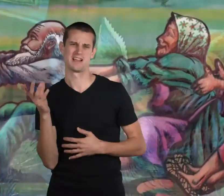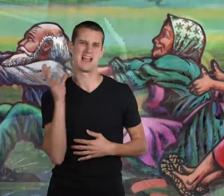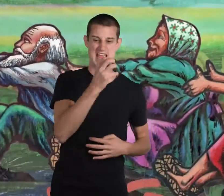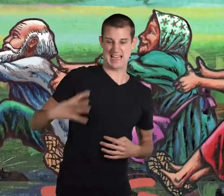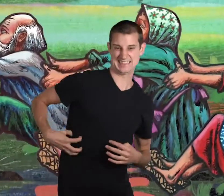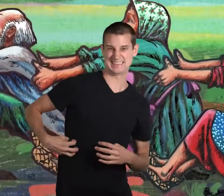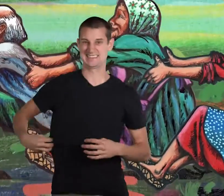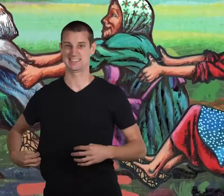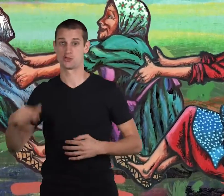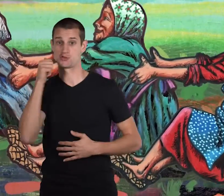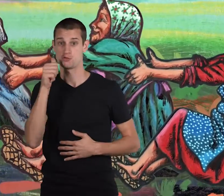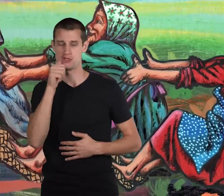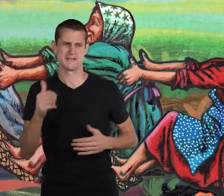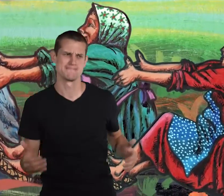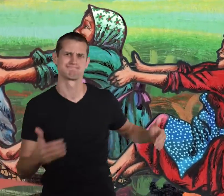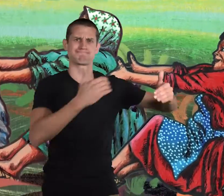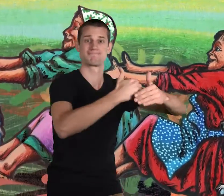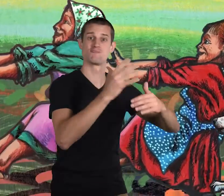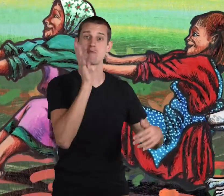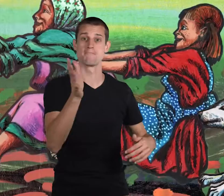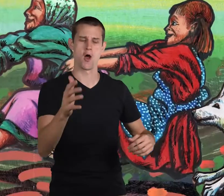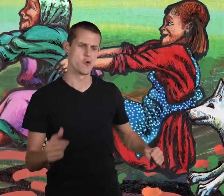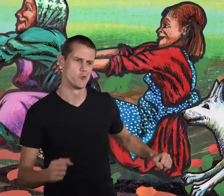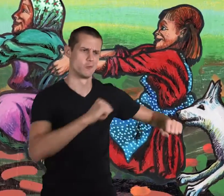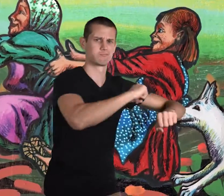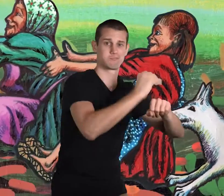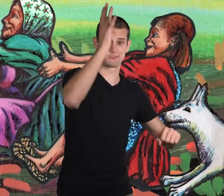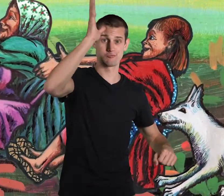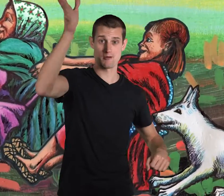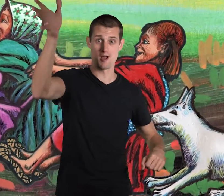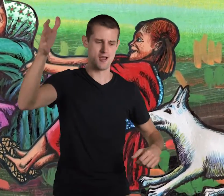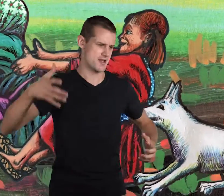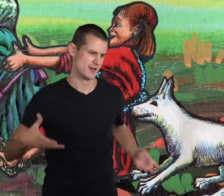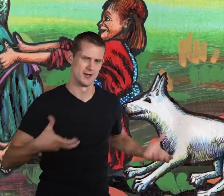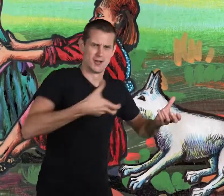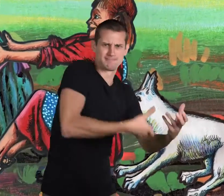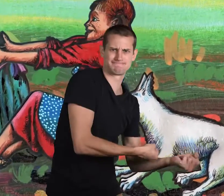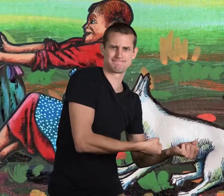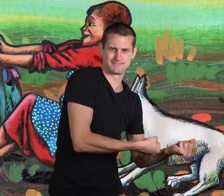The cat pulled on the dog, the dog pulled the granddaughter, the granddaughter pulled the grandma, the grandma pulled the grandpa, and grandpa pulled on the turnip.